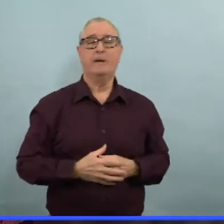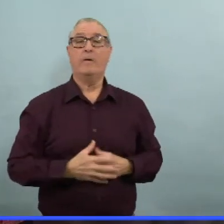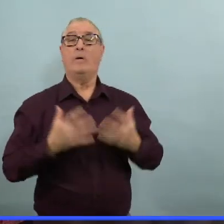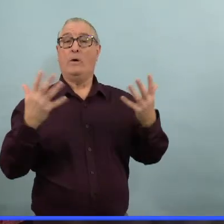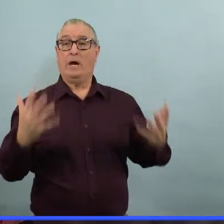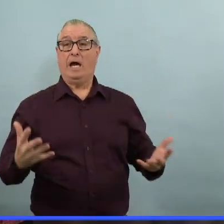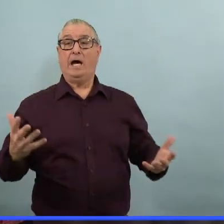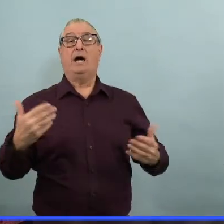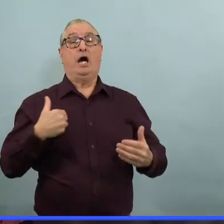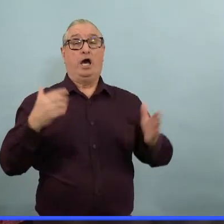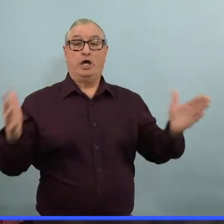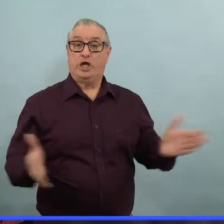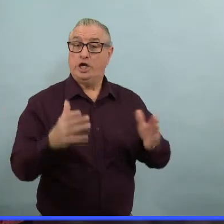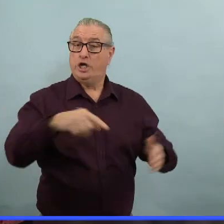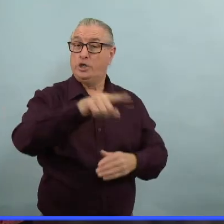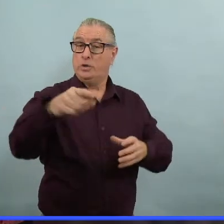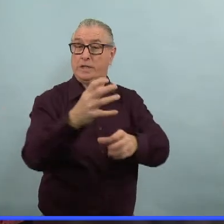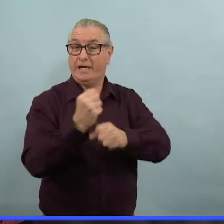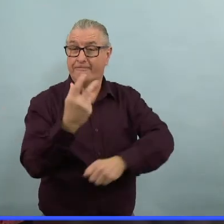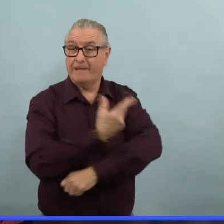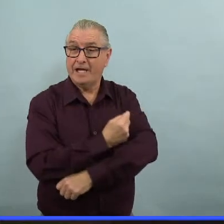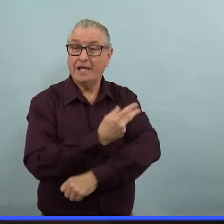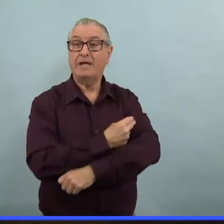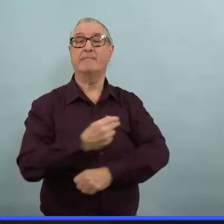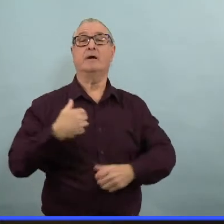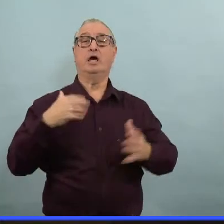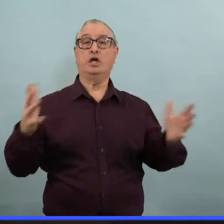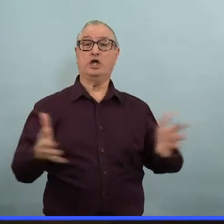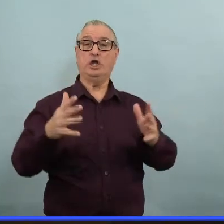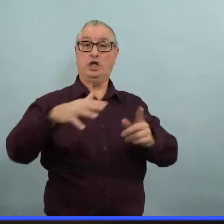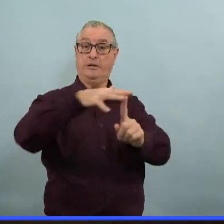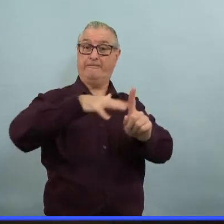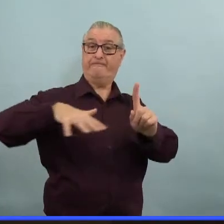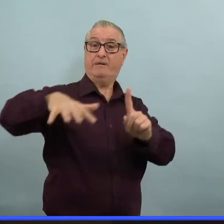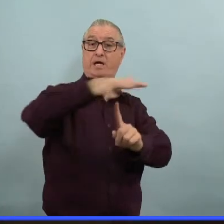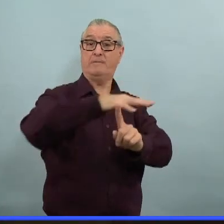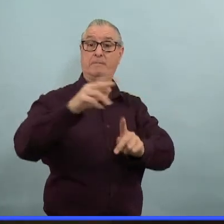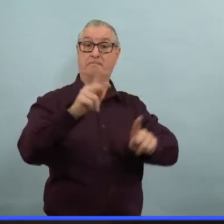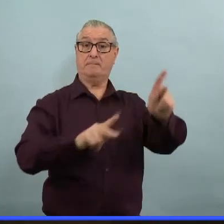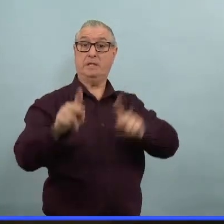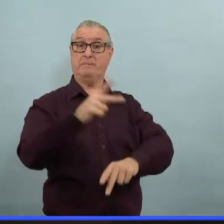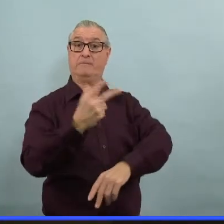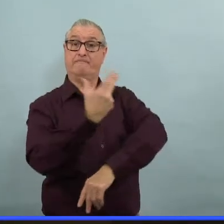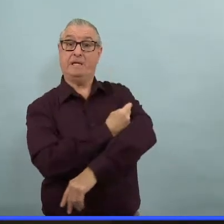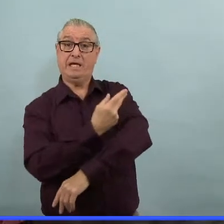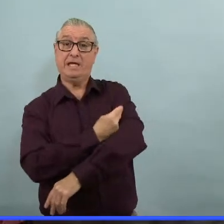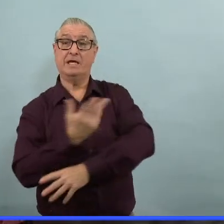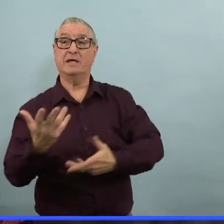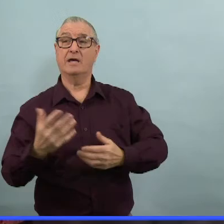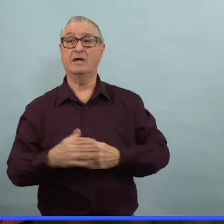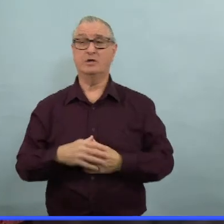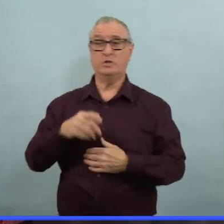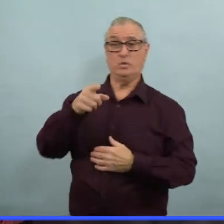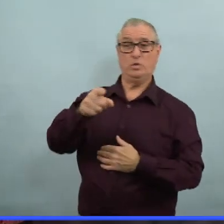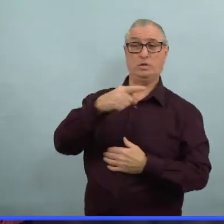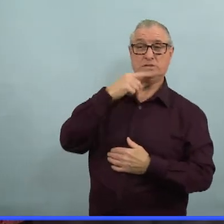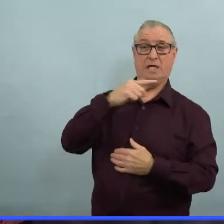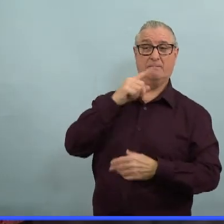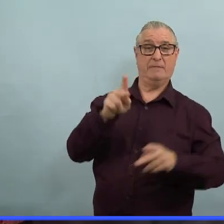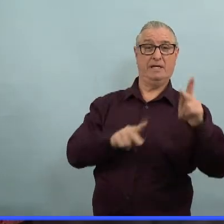the manitobans don't have to live in fear you're suggesting those people aren't vaccinated is that what you're saying no to the extent that they're not then then they should be but i